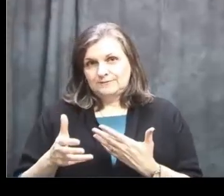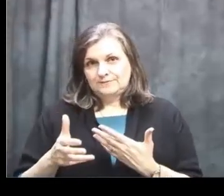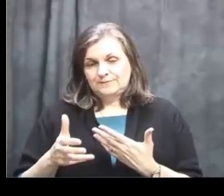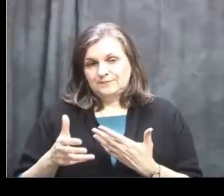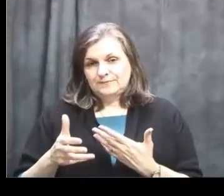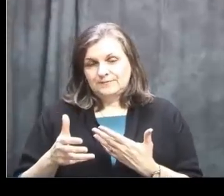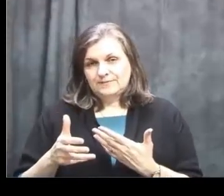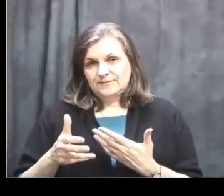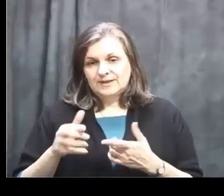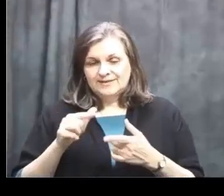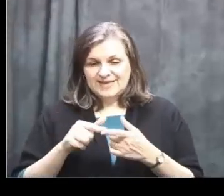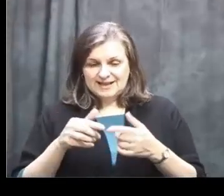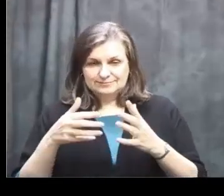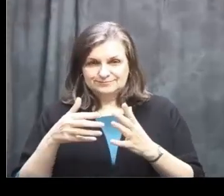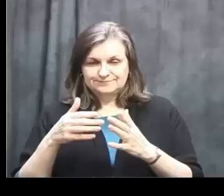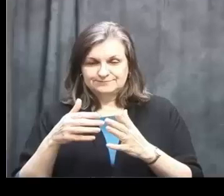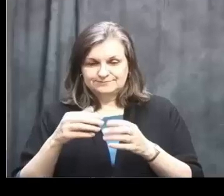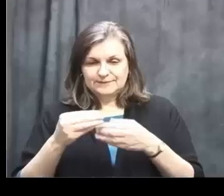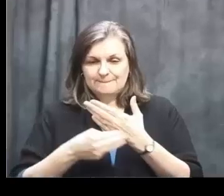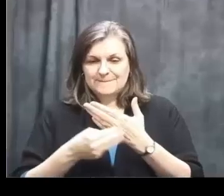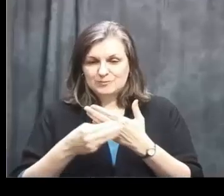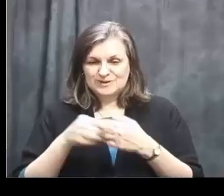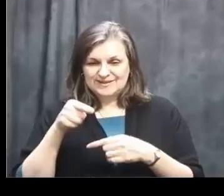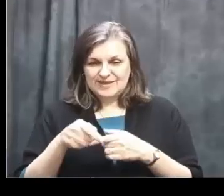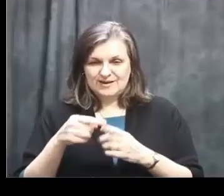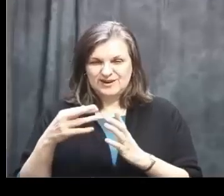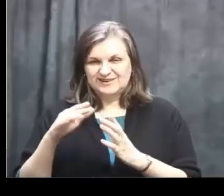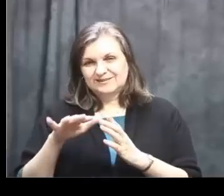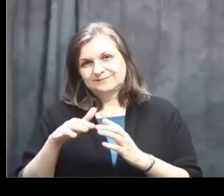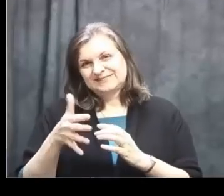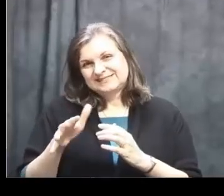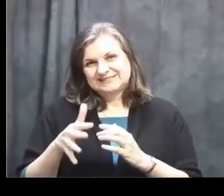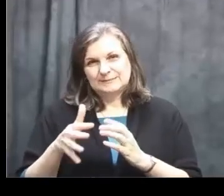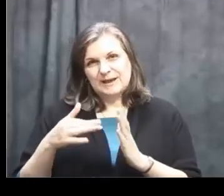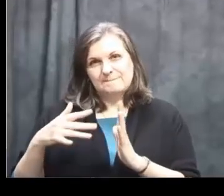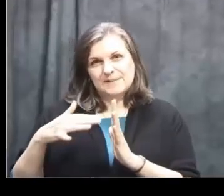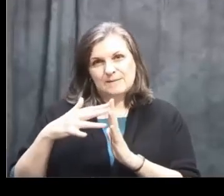whatever the case maybe it's still working against that semi permeable membrane and it's